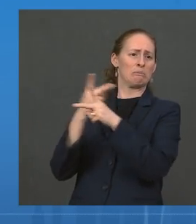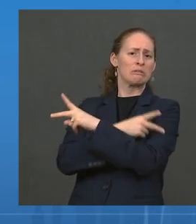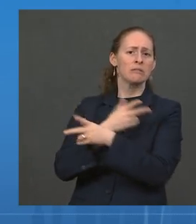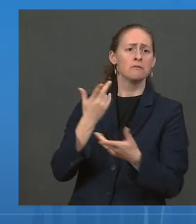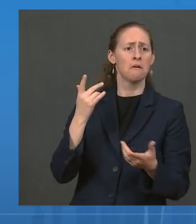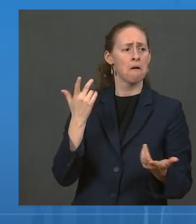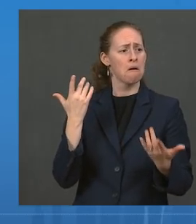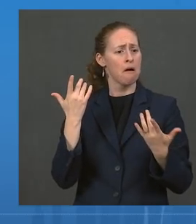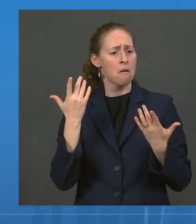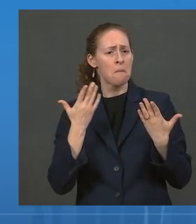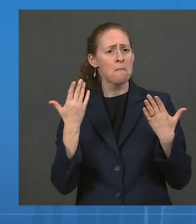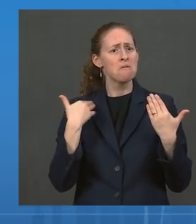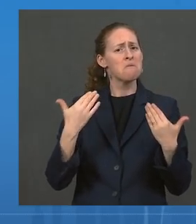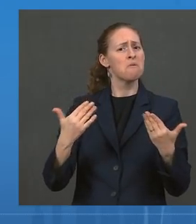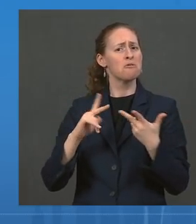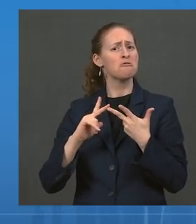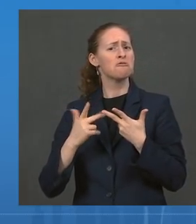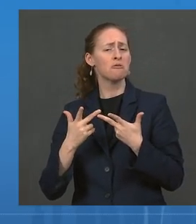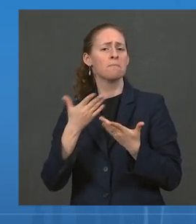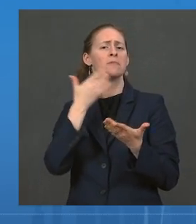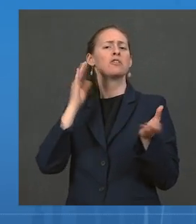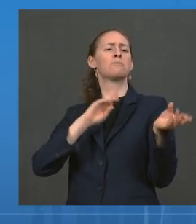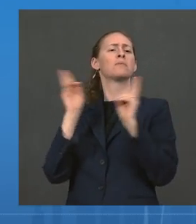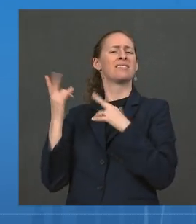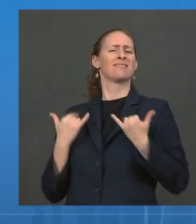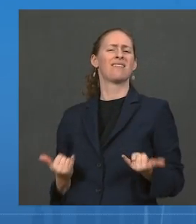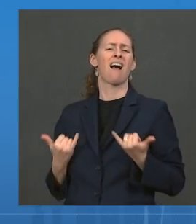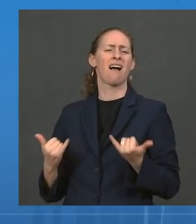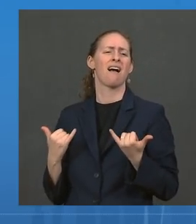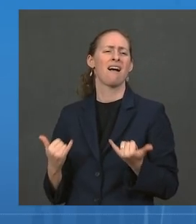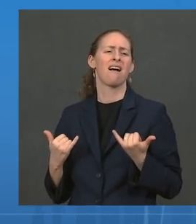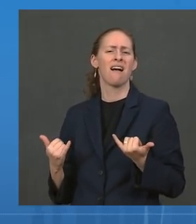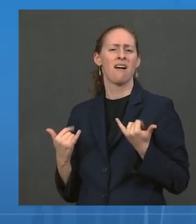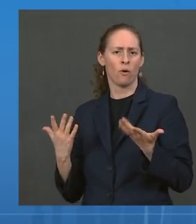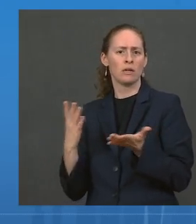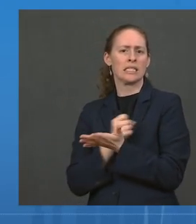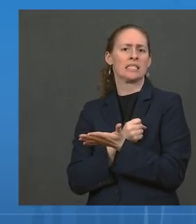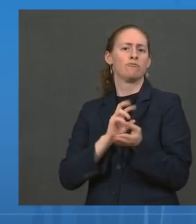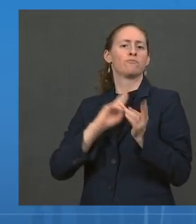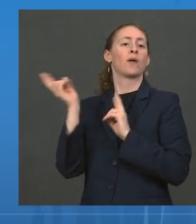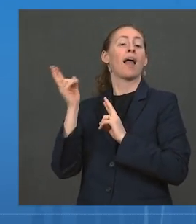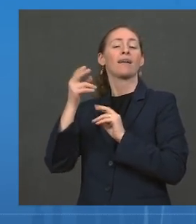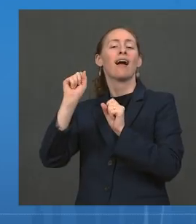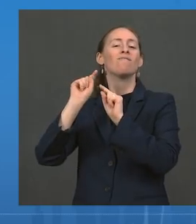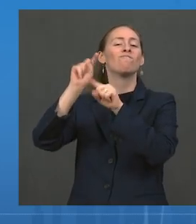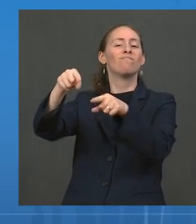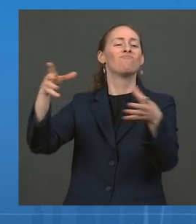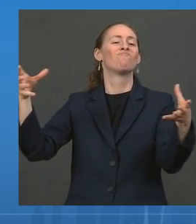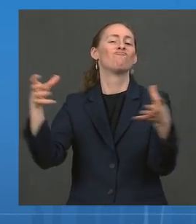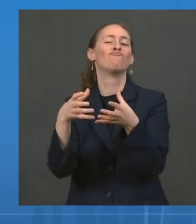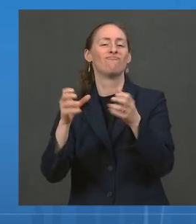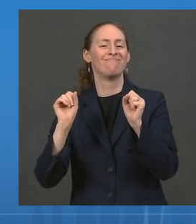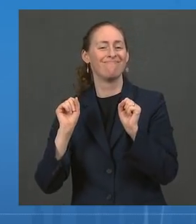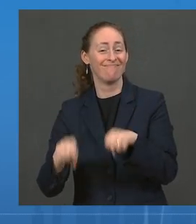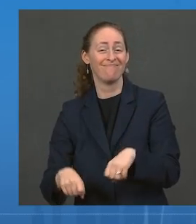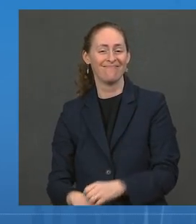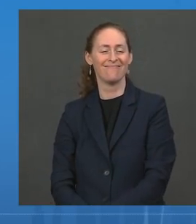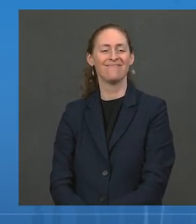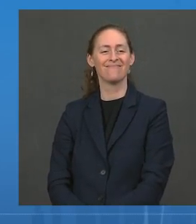go out now and get your extra booster dose to protect you. And for those who are not yet vaccinated --